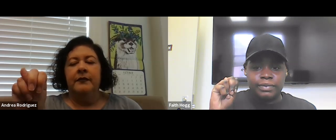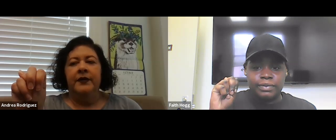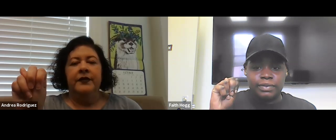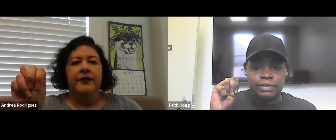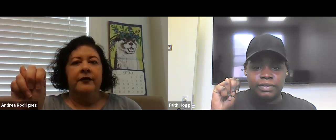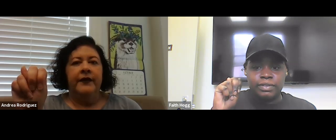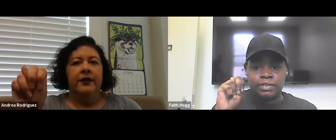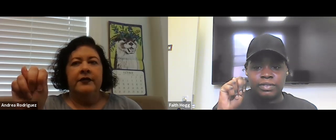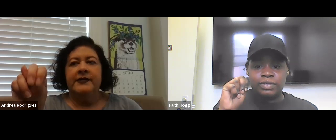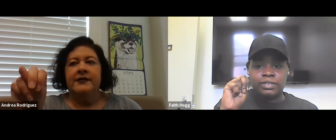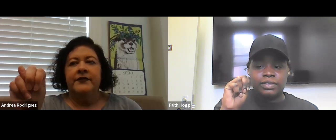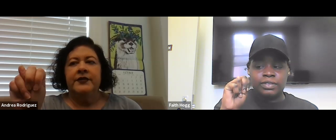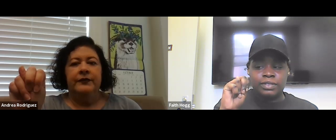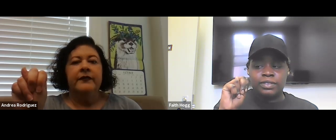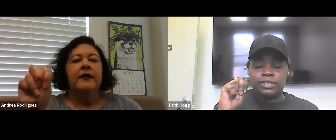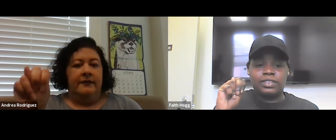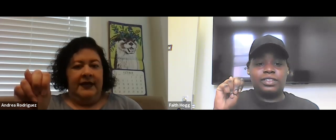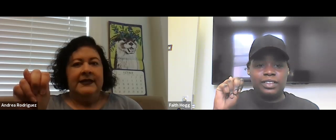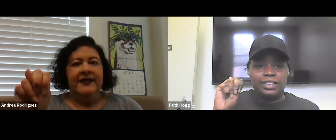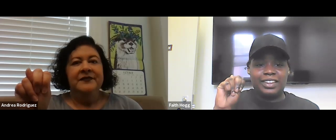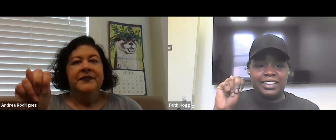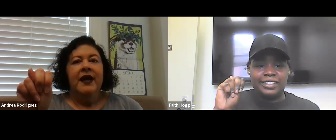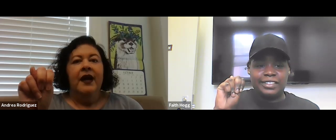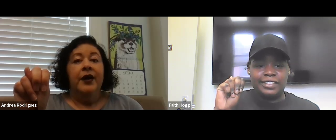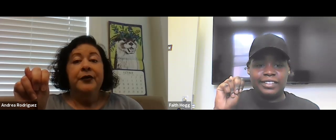both of your fingers sets of two that's N. For O,